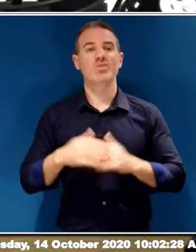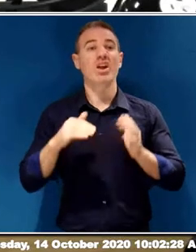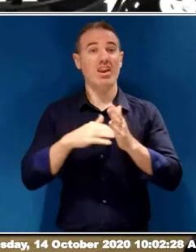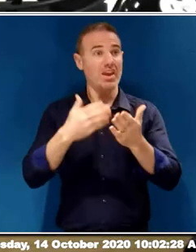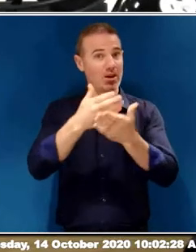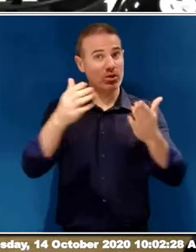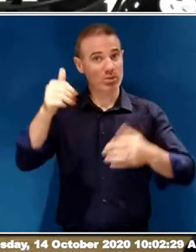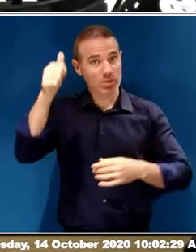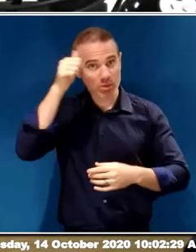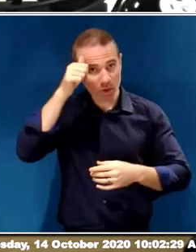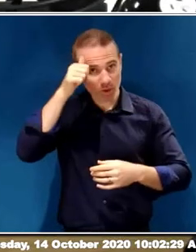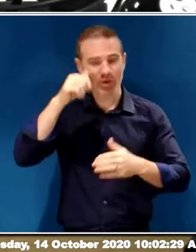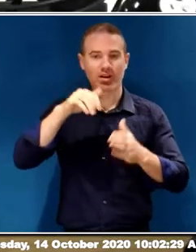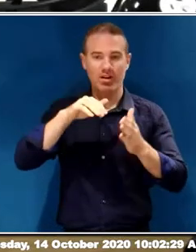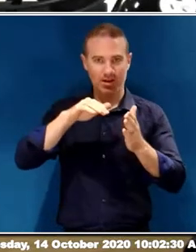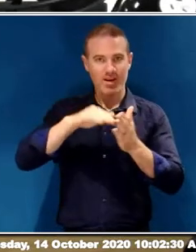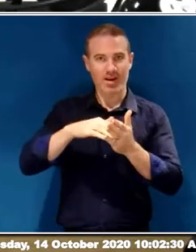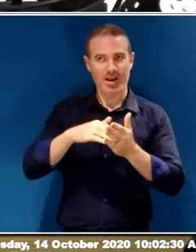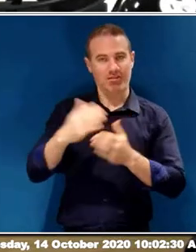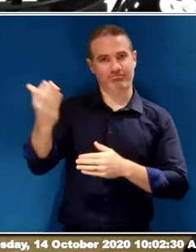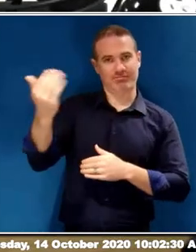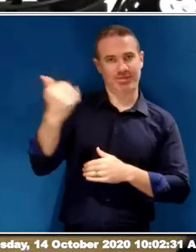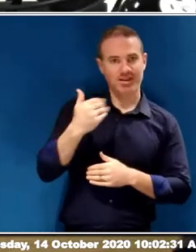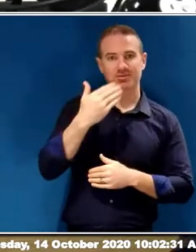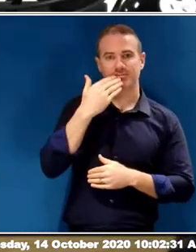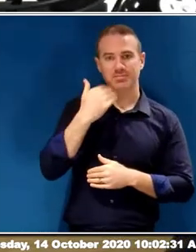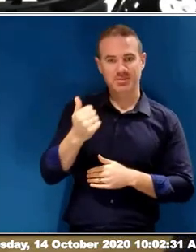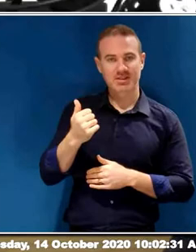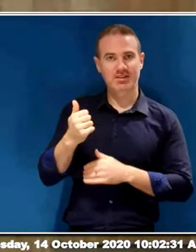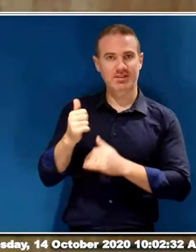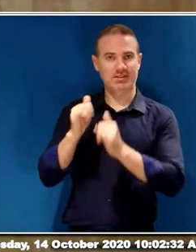Yes. I'm just waiting for Sarah to come up on the screen.